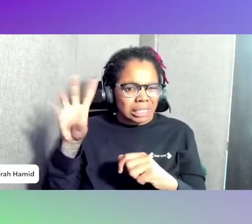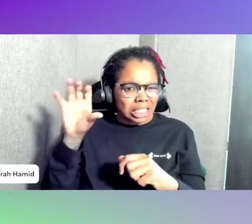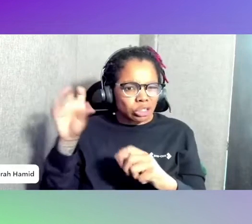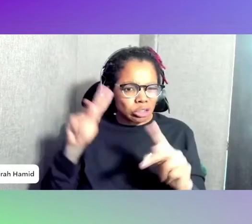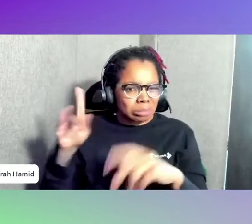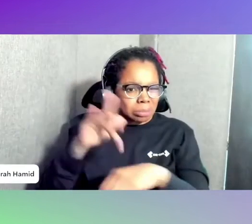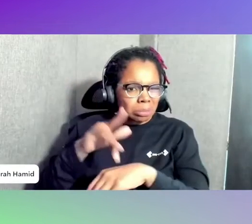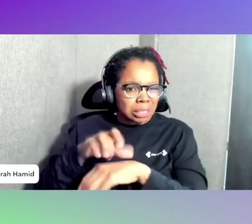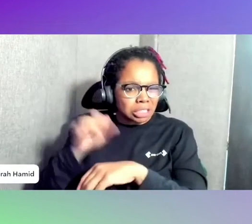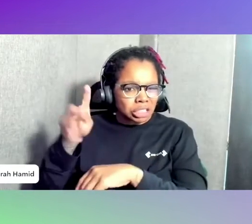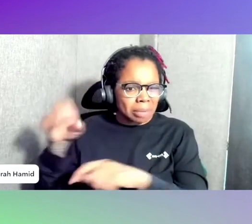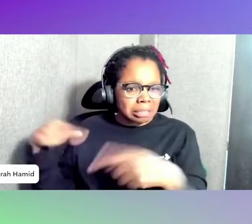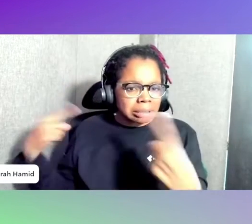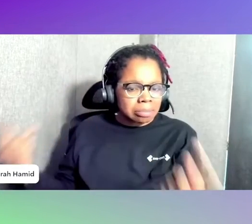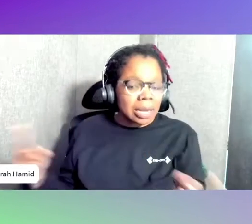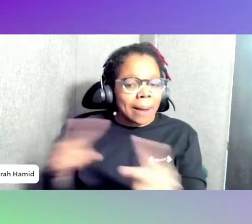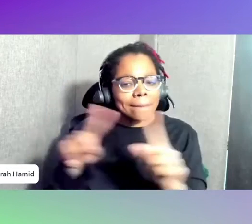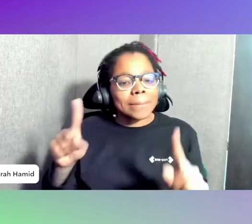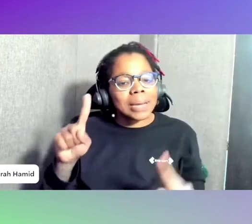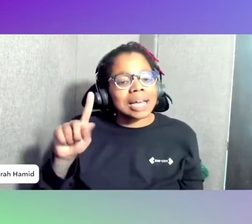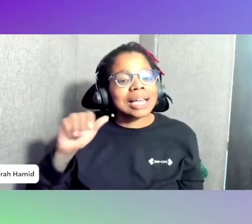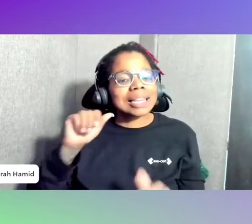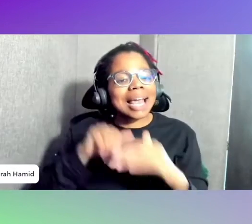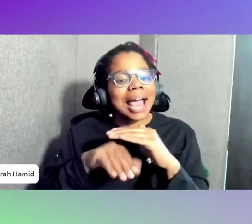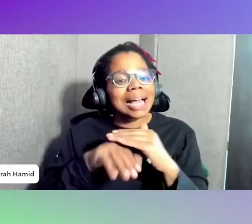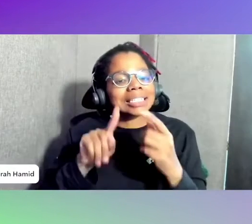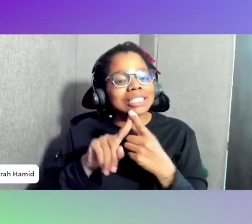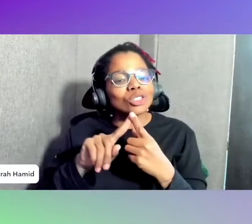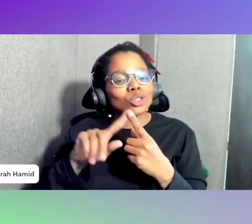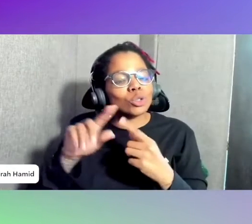want to apply to space, and that might seem like a far